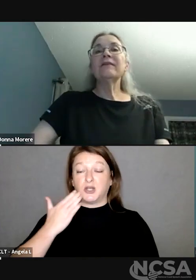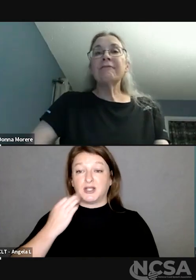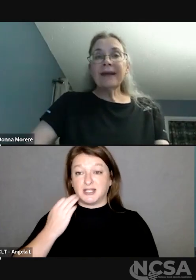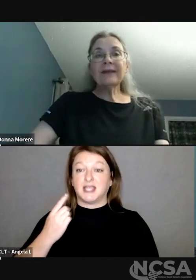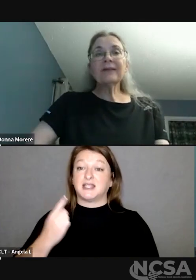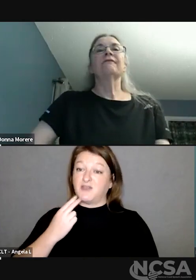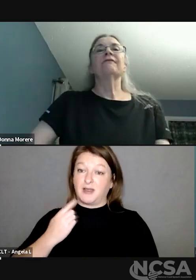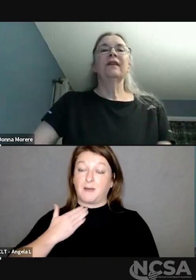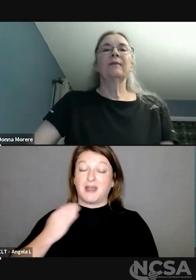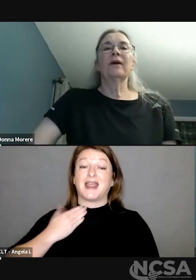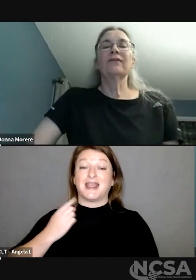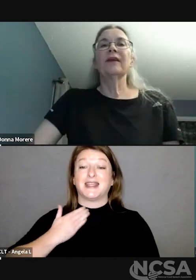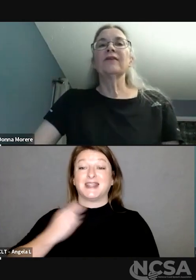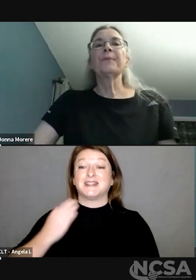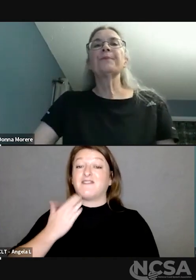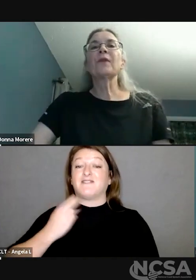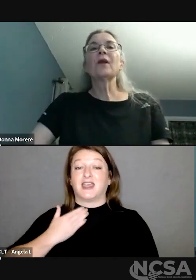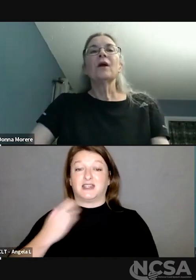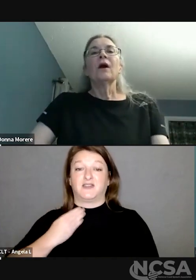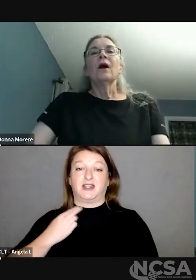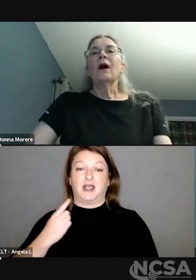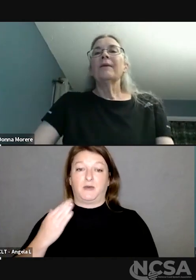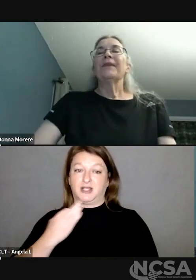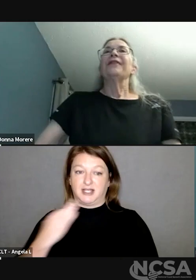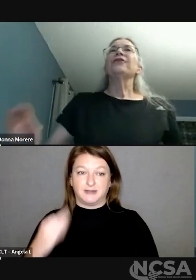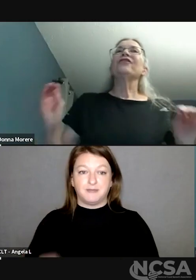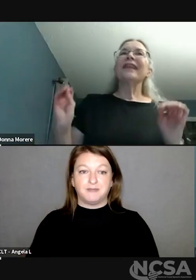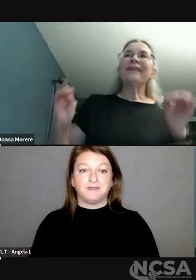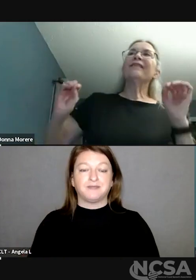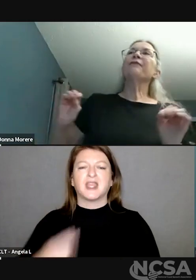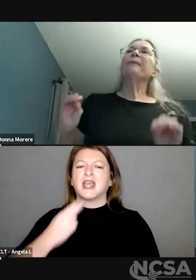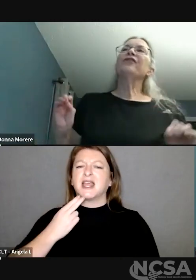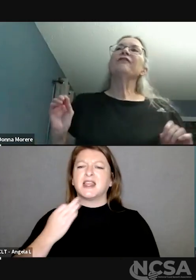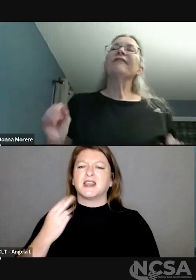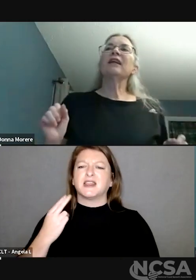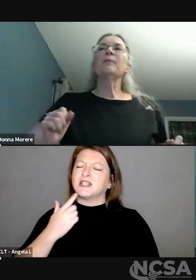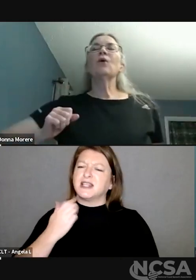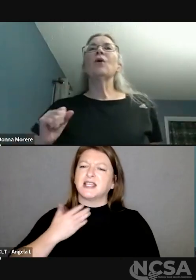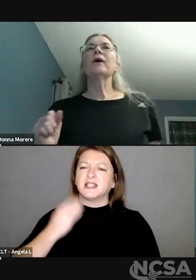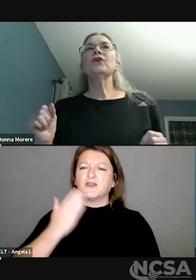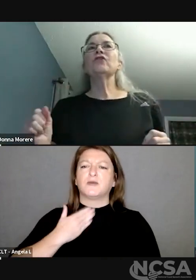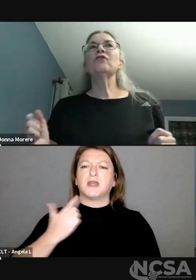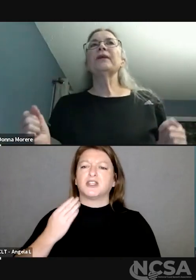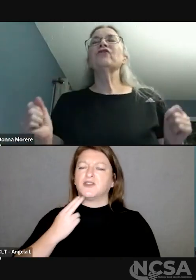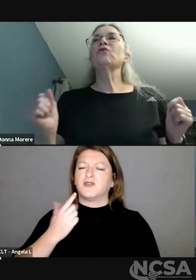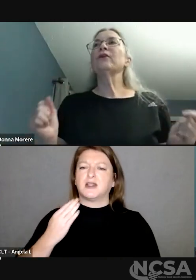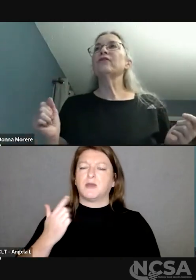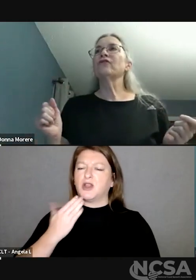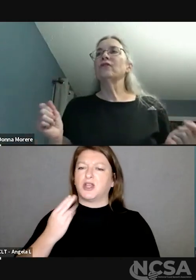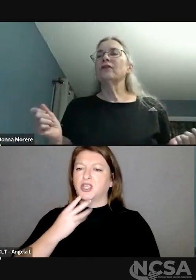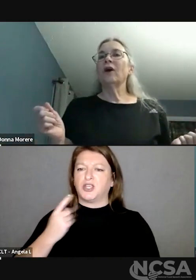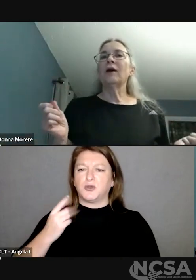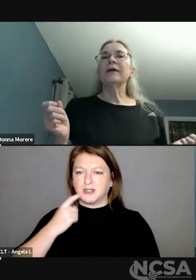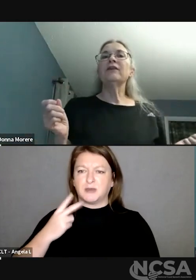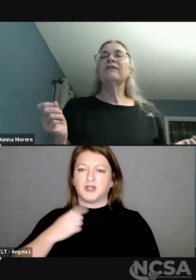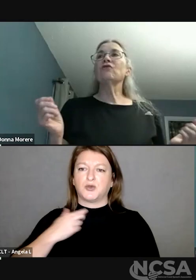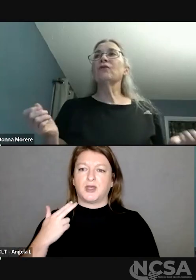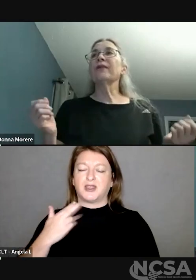effective in that process there's less information available on Cued Speech with individuals, with